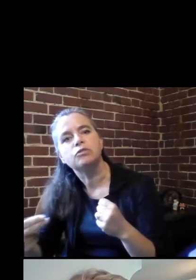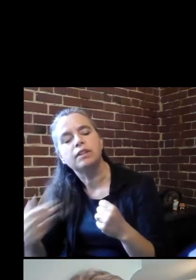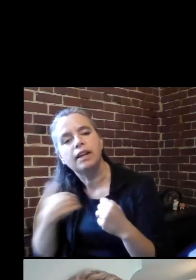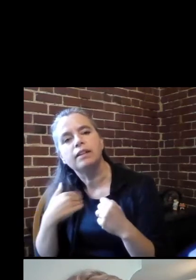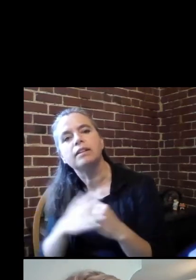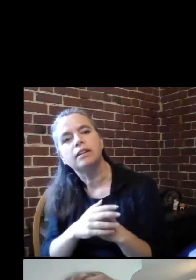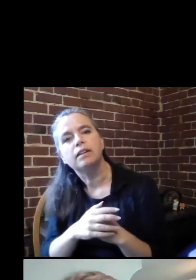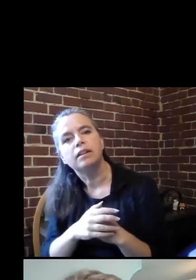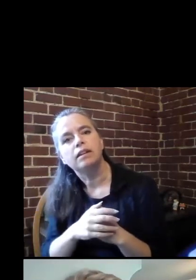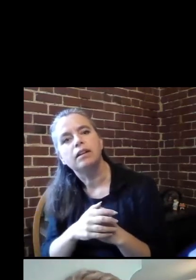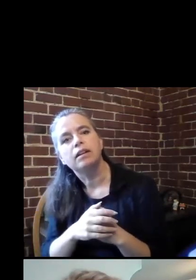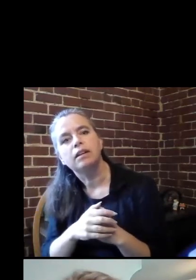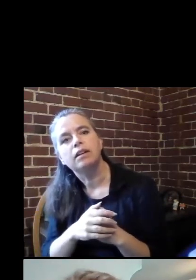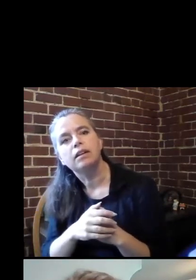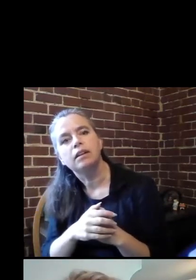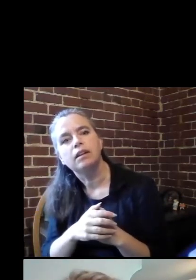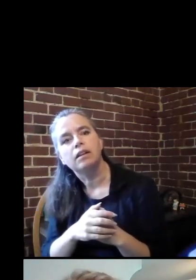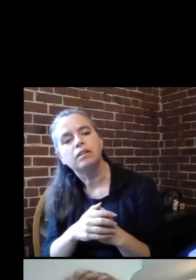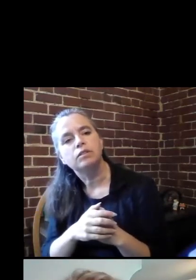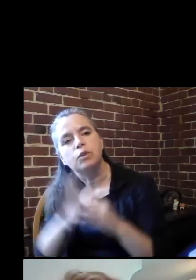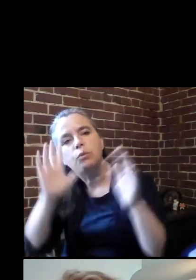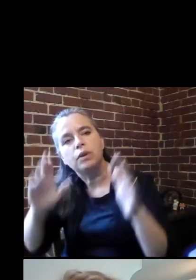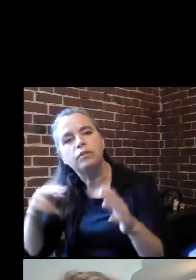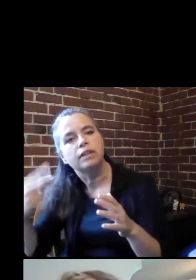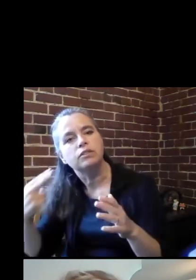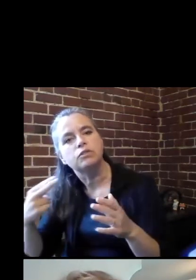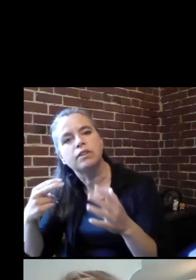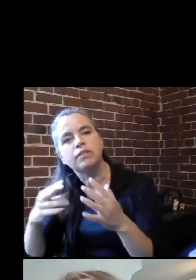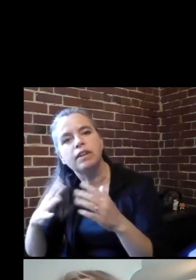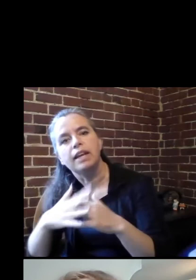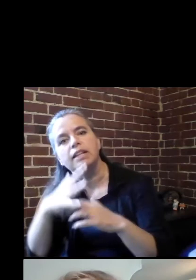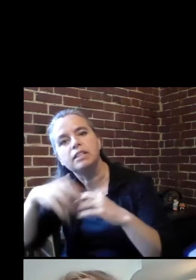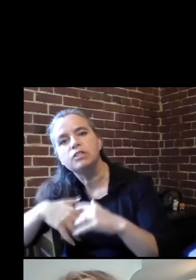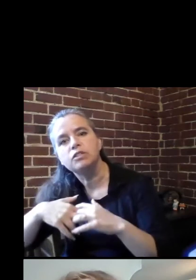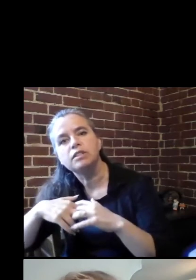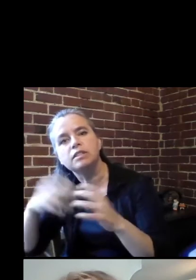So there's just a rich history of Indigenous everyday and ritual consumption of grapes.